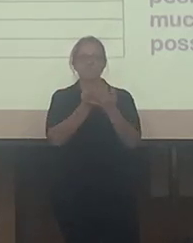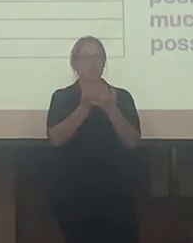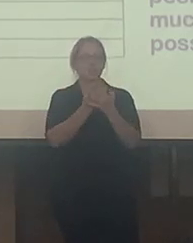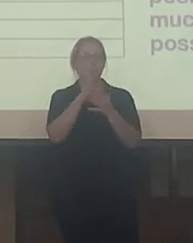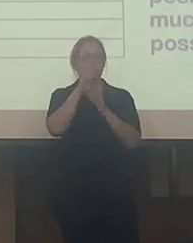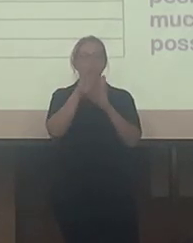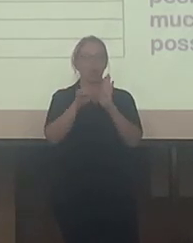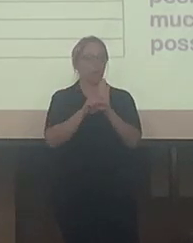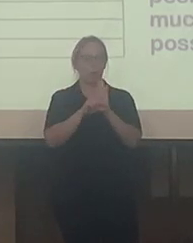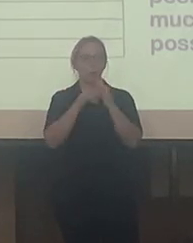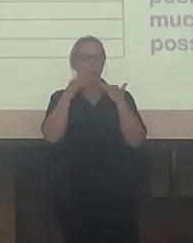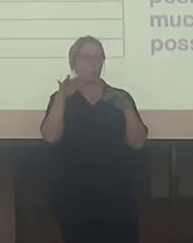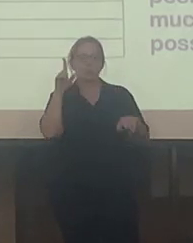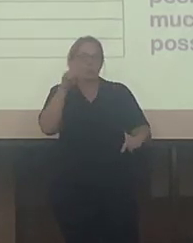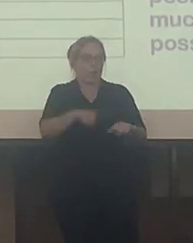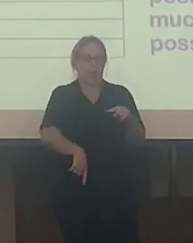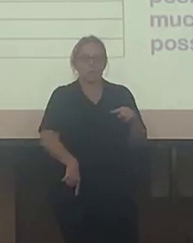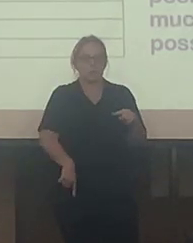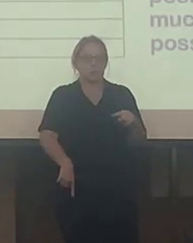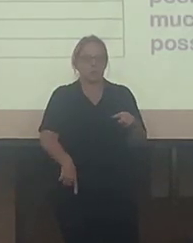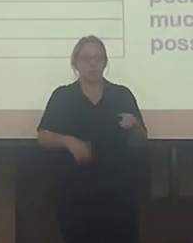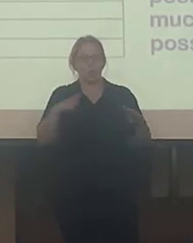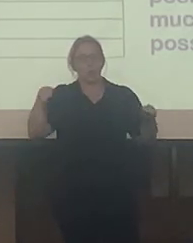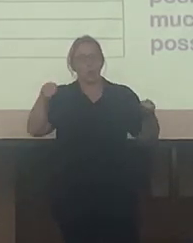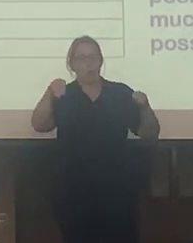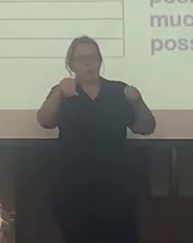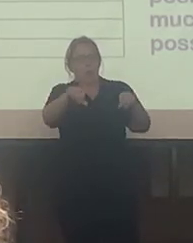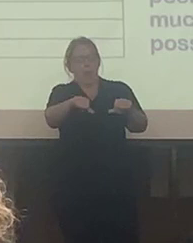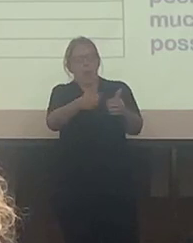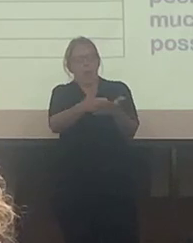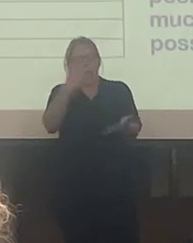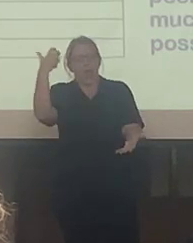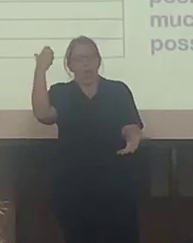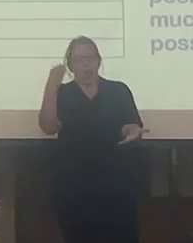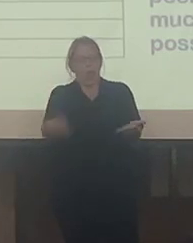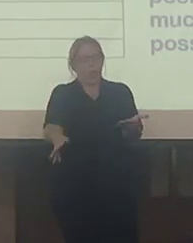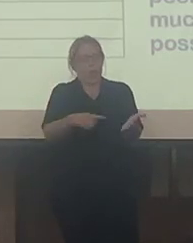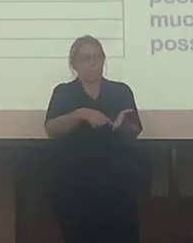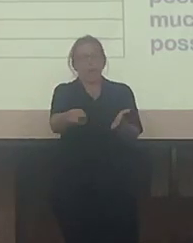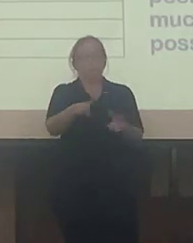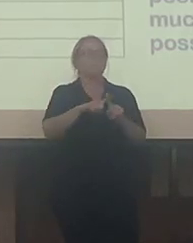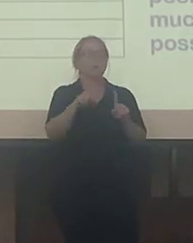to filter background this i don't care how much repeat those it happens at the brain stem your fm